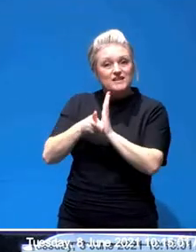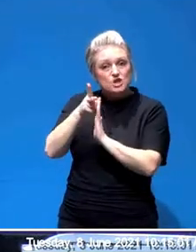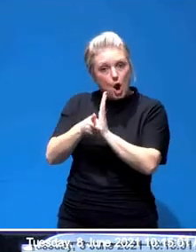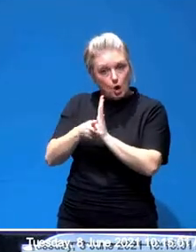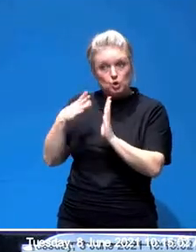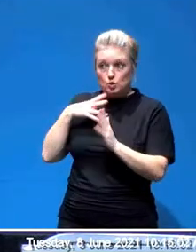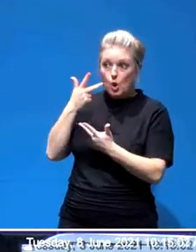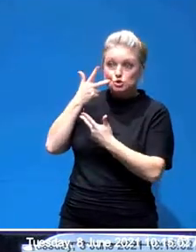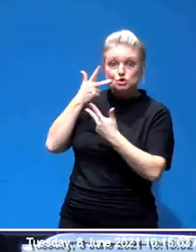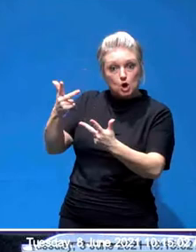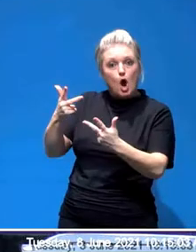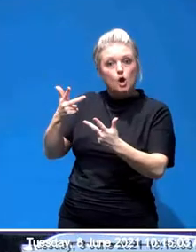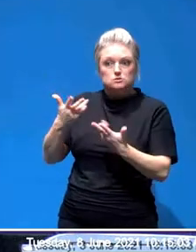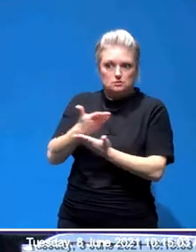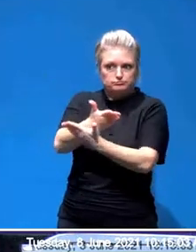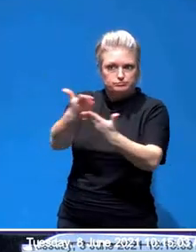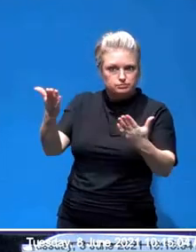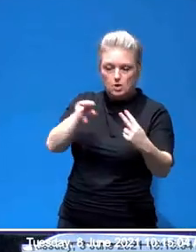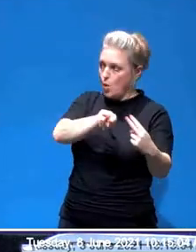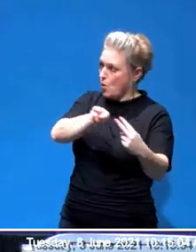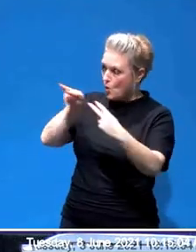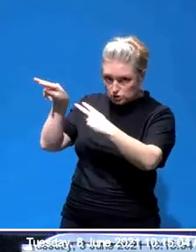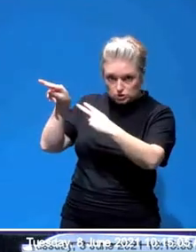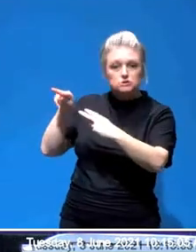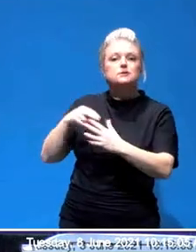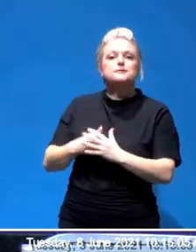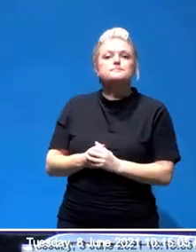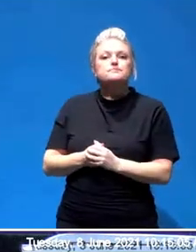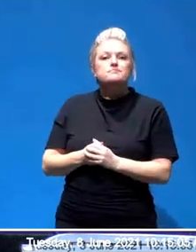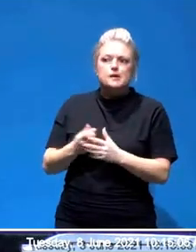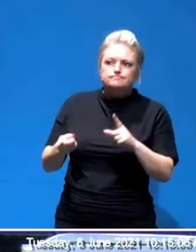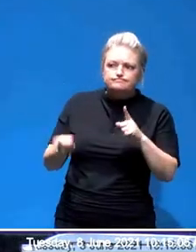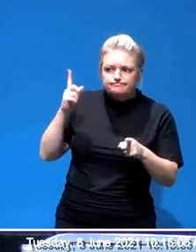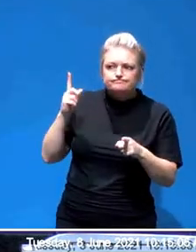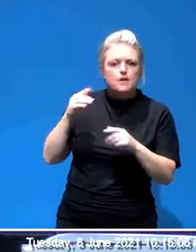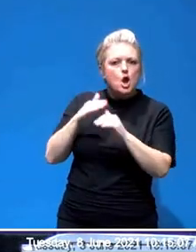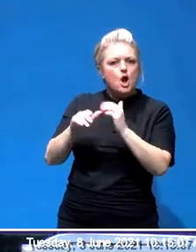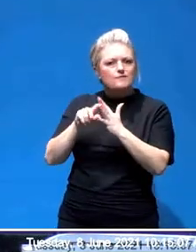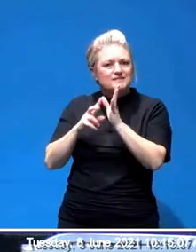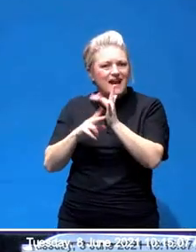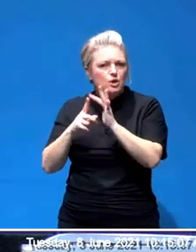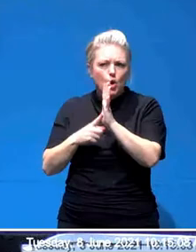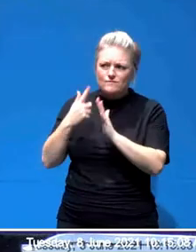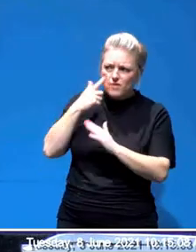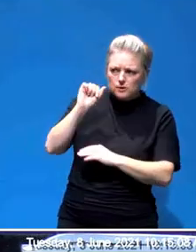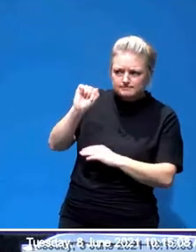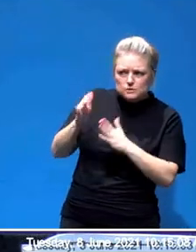sense of a day in the life of Daniel and the things he's particularly interested in? Yes.